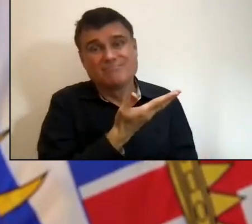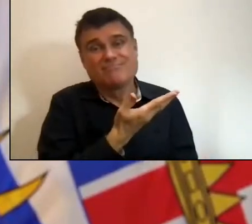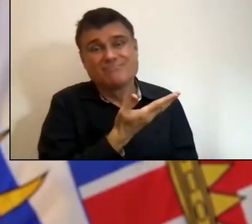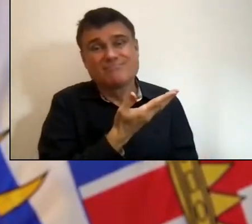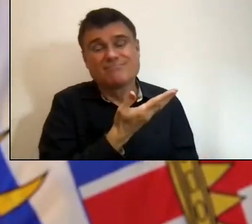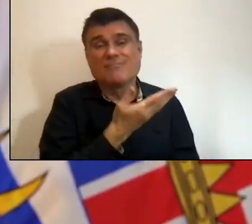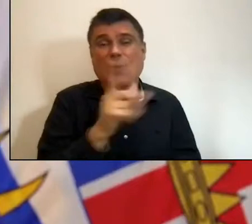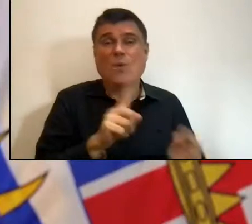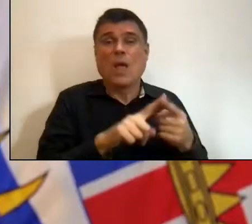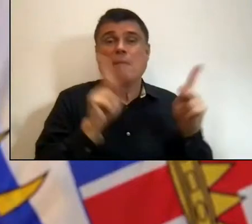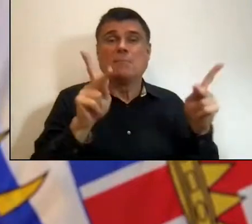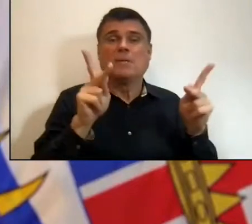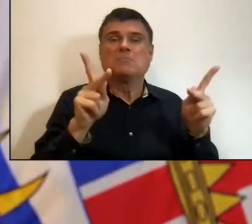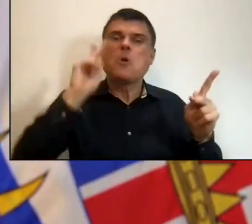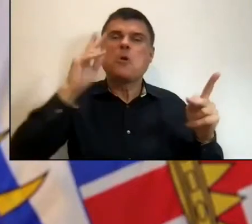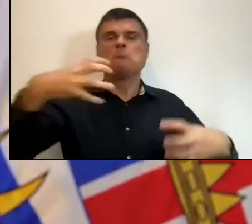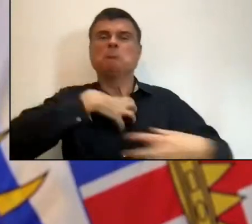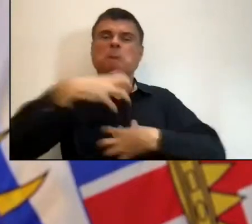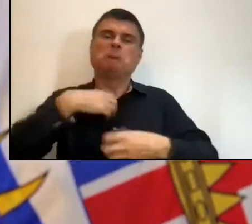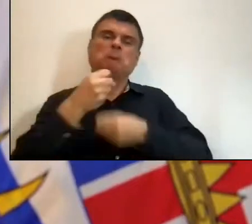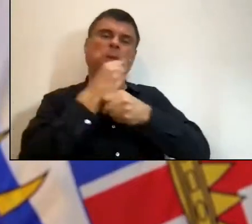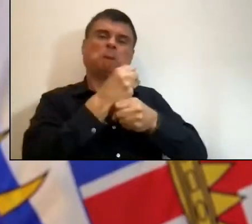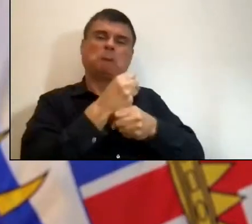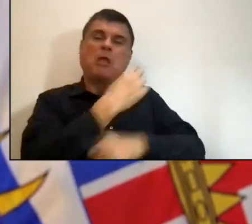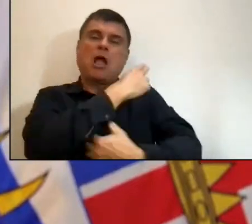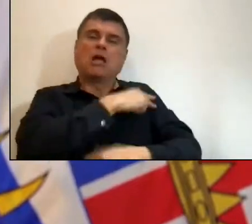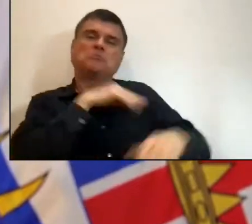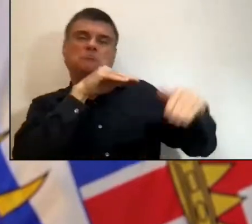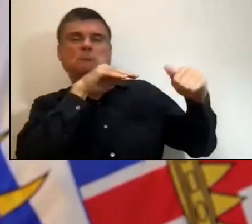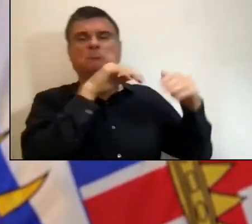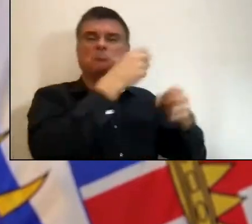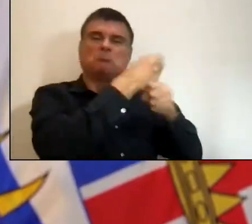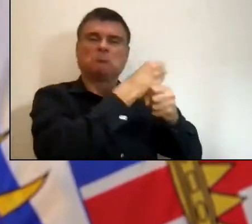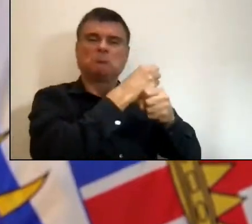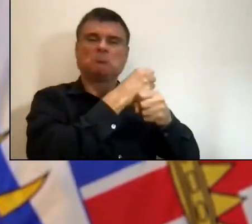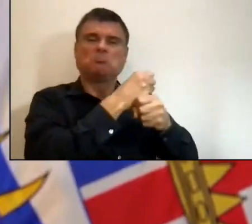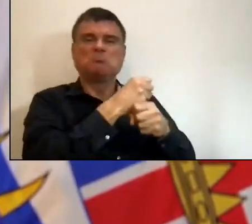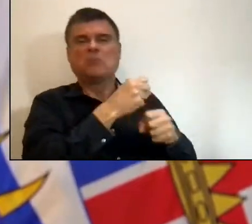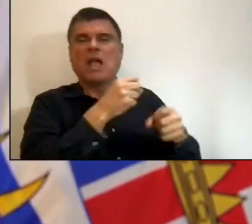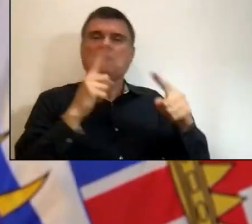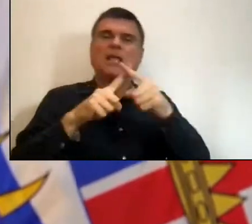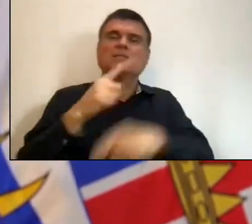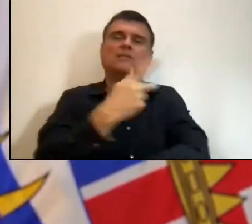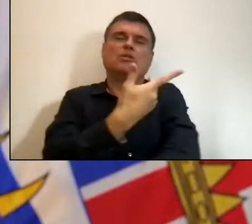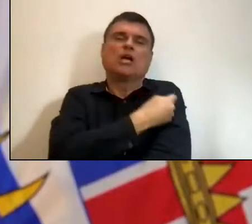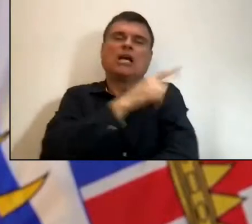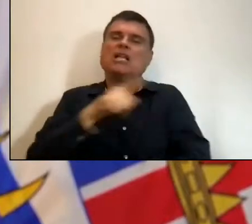clinics and threatening health care workers, those are the things that make it even more